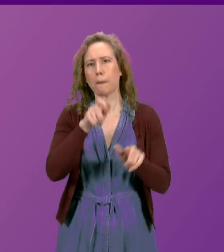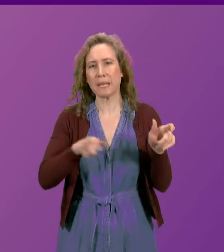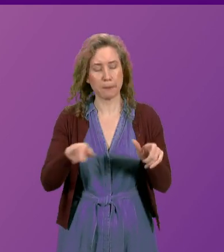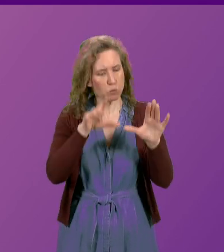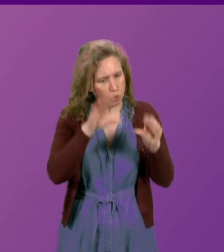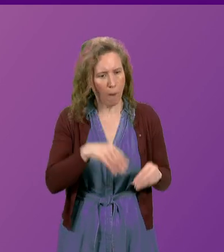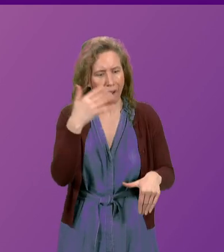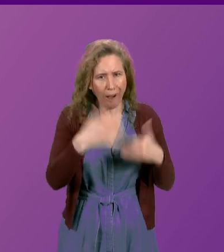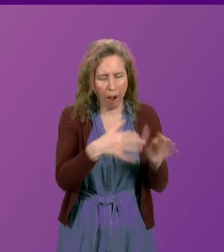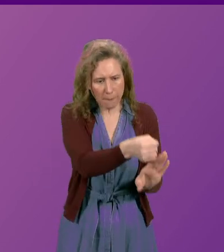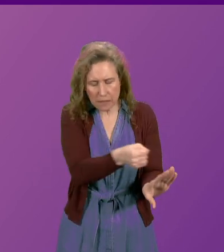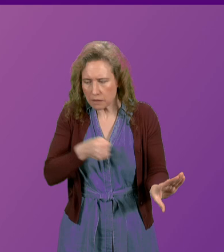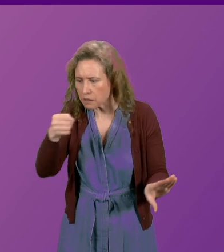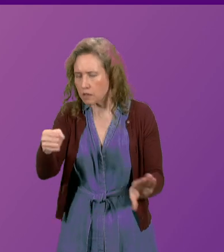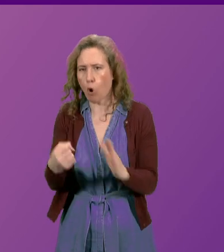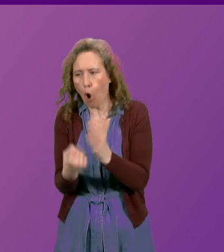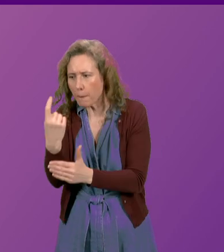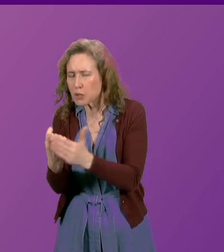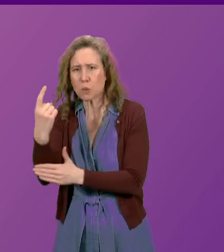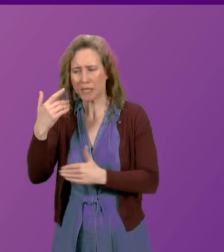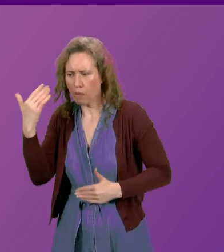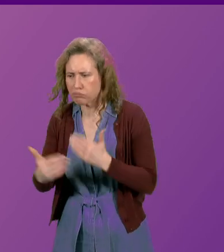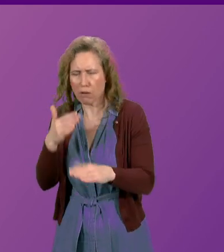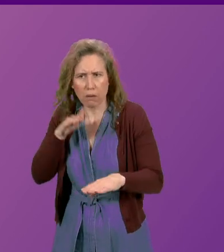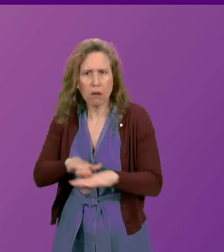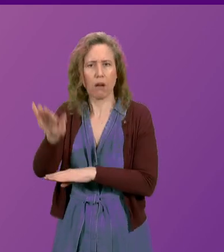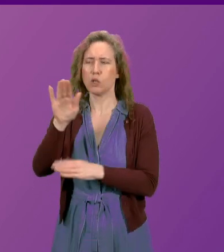way and give them life-changing opportunities. Surely the First Minister agrees that the proposed